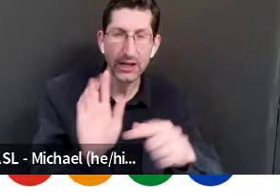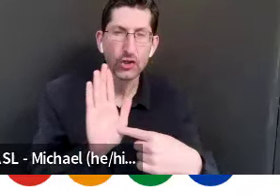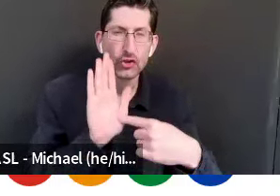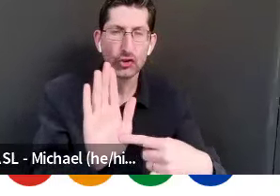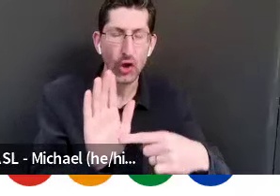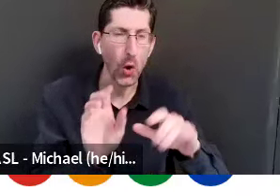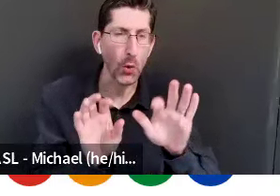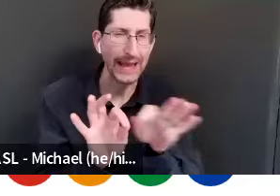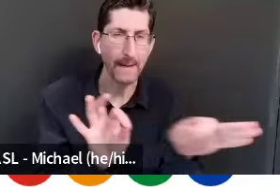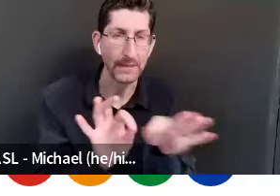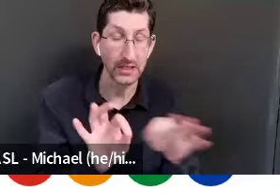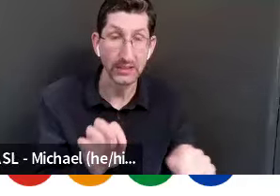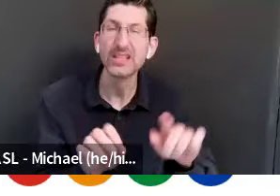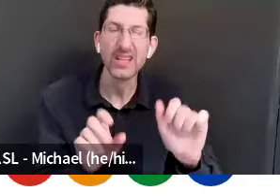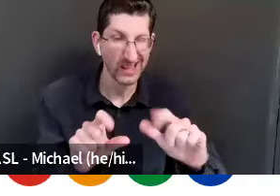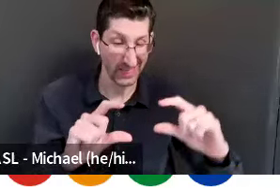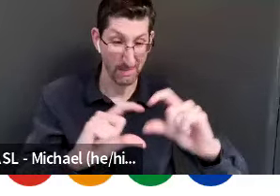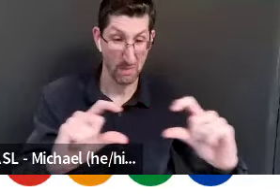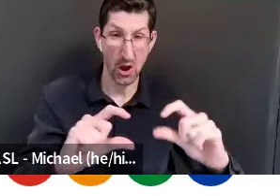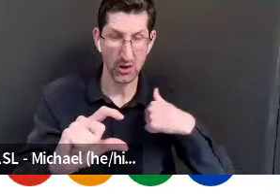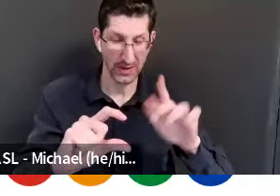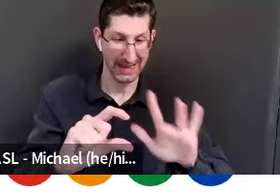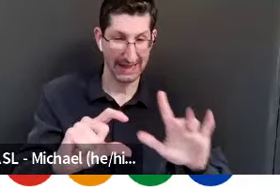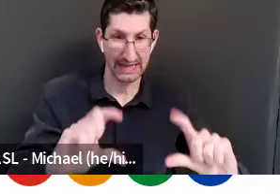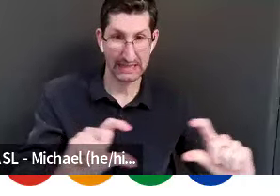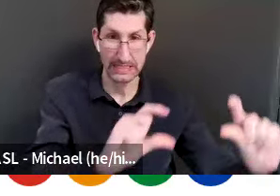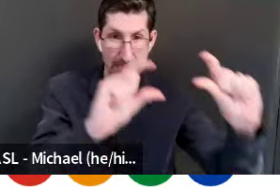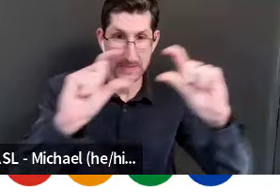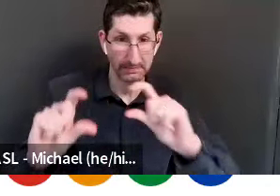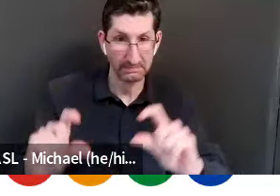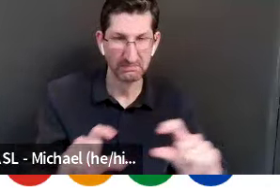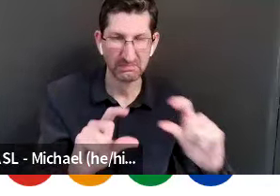CAPTIONS. A TIP IS TO CLICK AND DRAG THE CAPTIONS TO MOVE THEM WHERE YOU